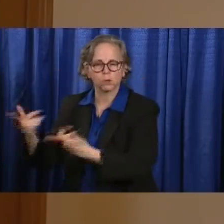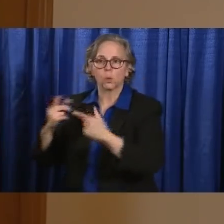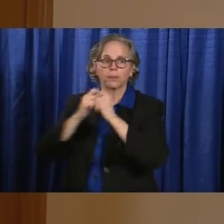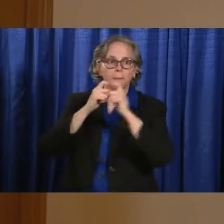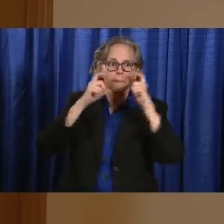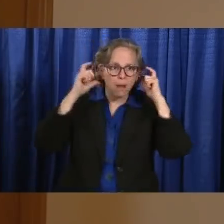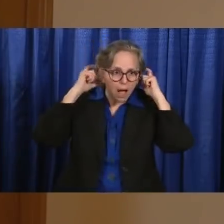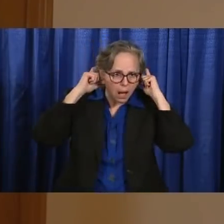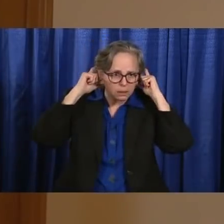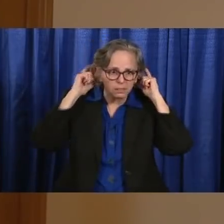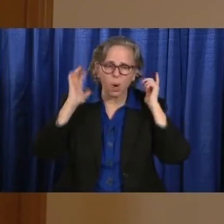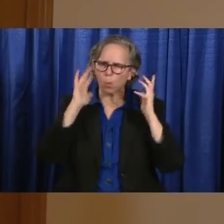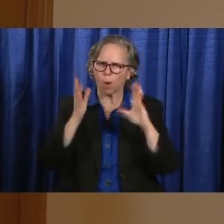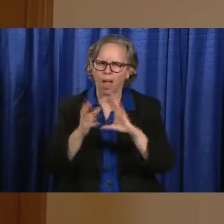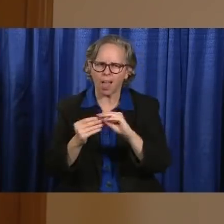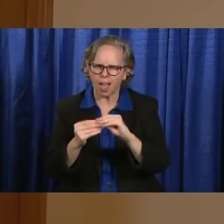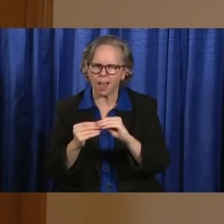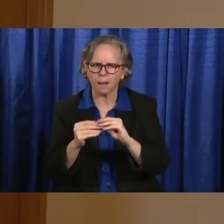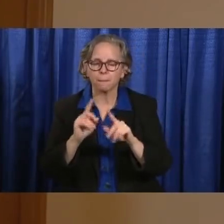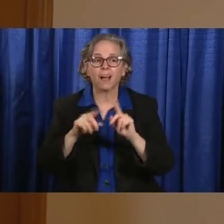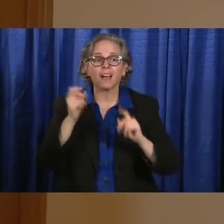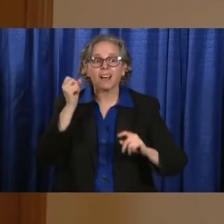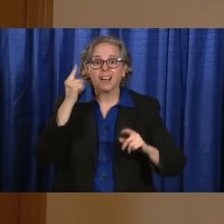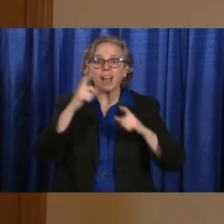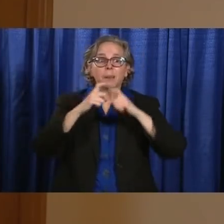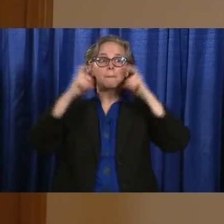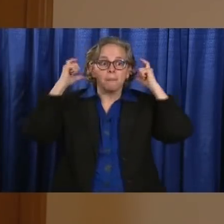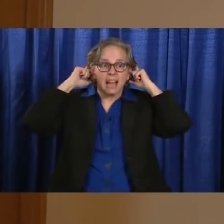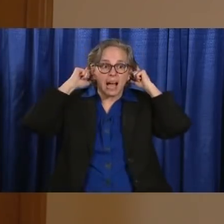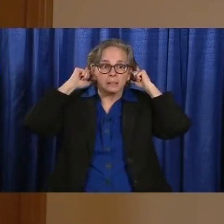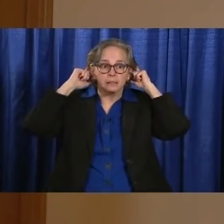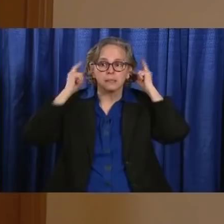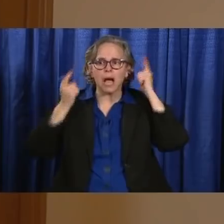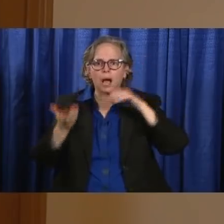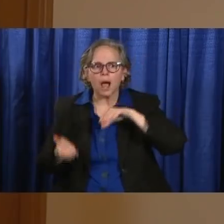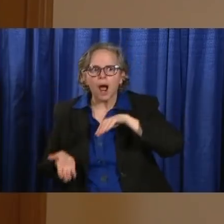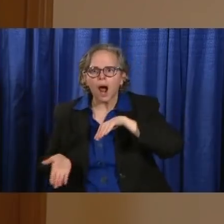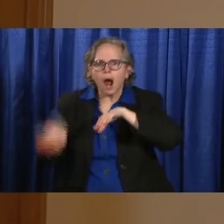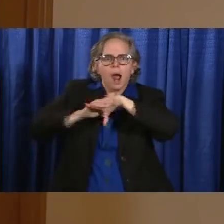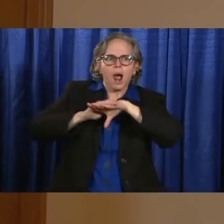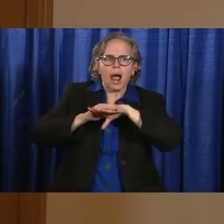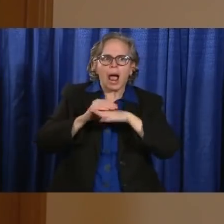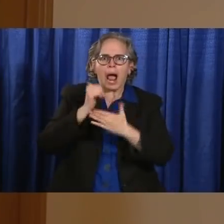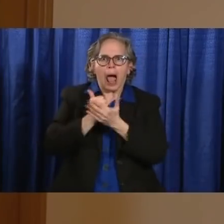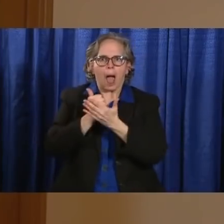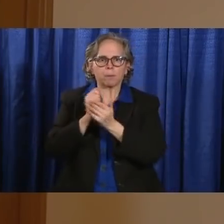AND THIS GIVES OUR HOSPITALS A LITTLE MORE TIME EACH DAY.